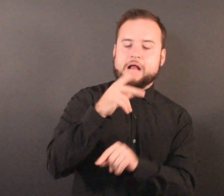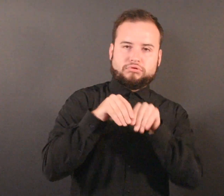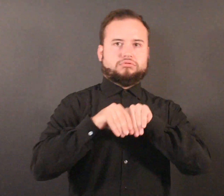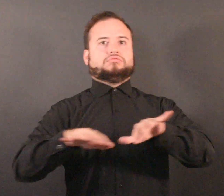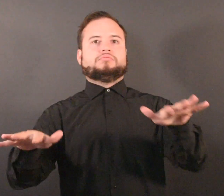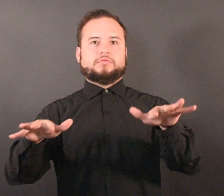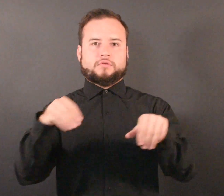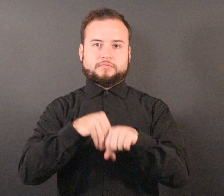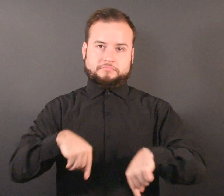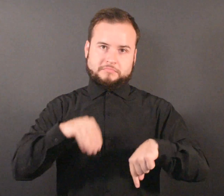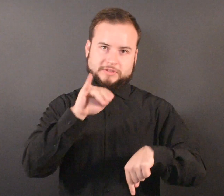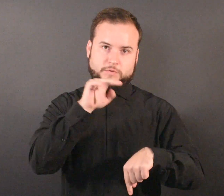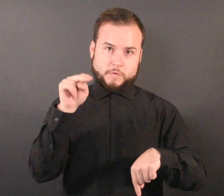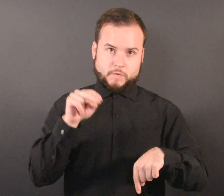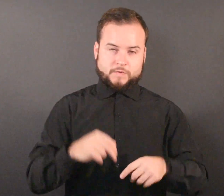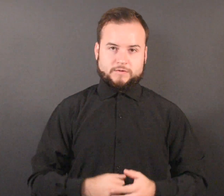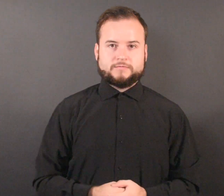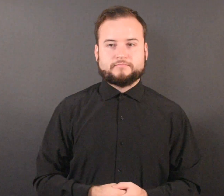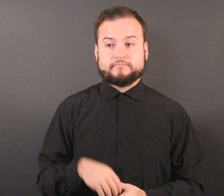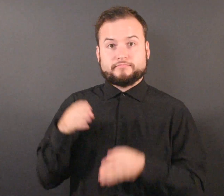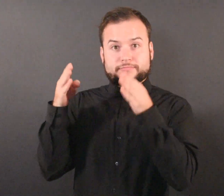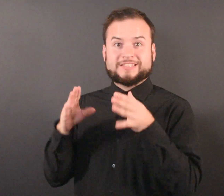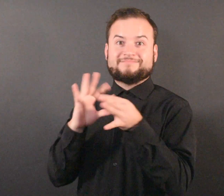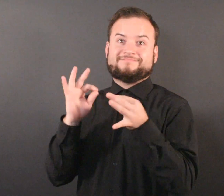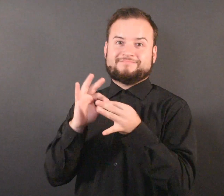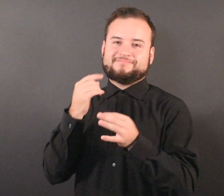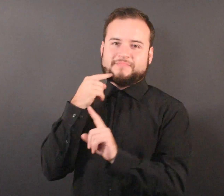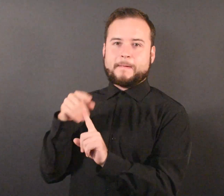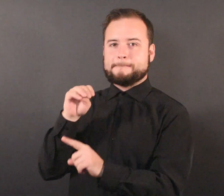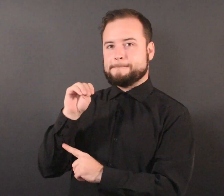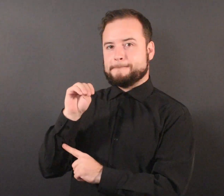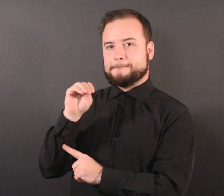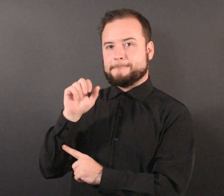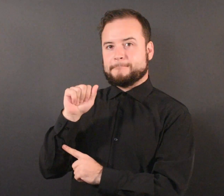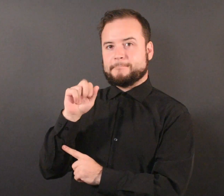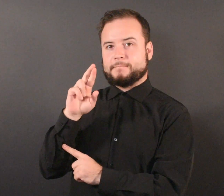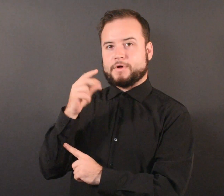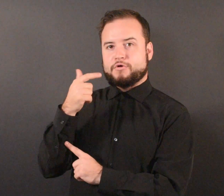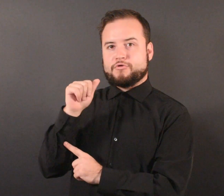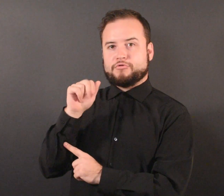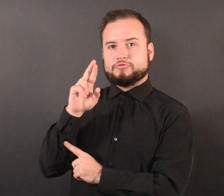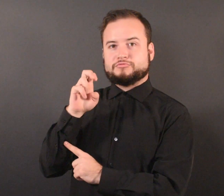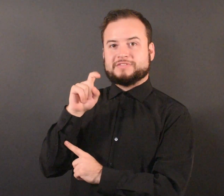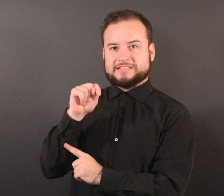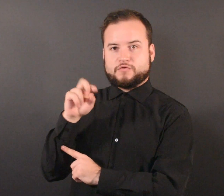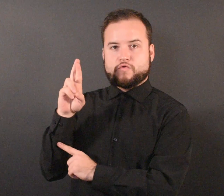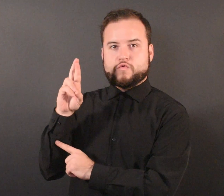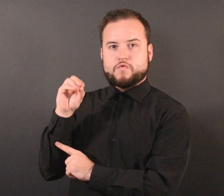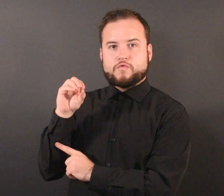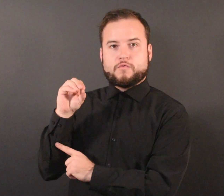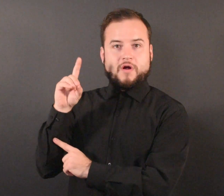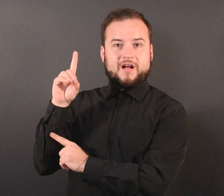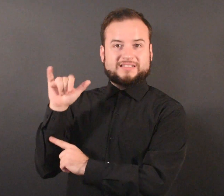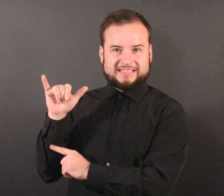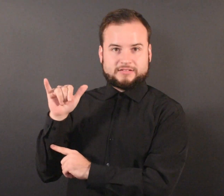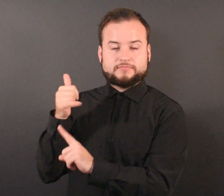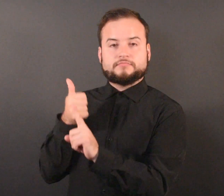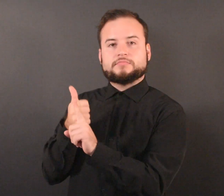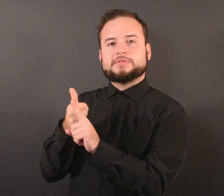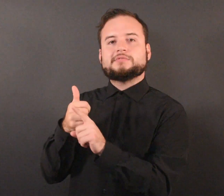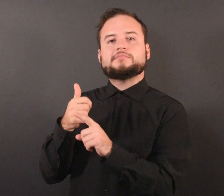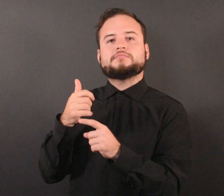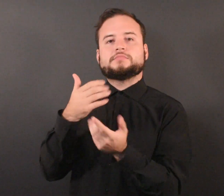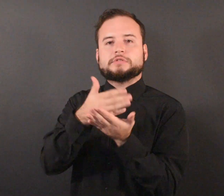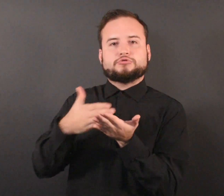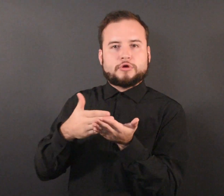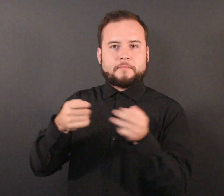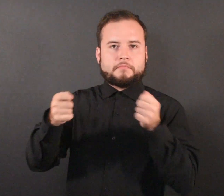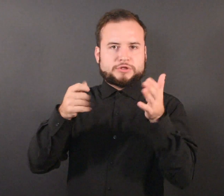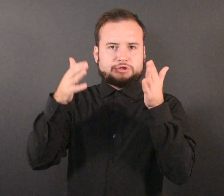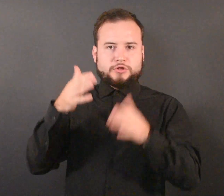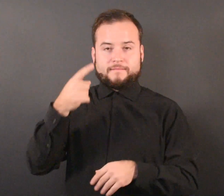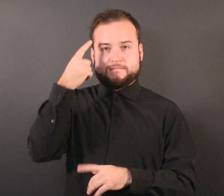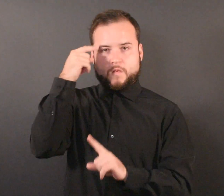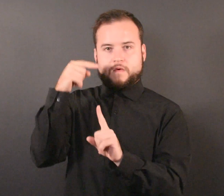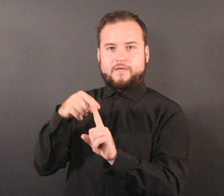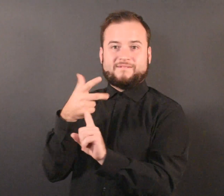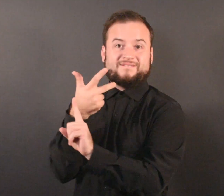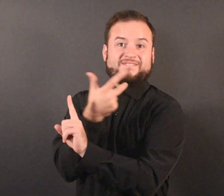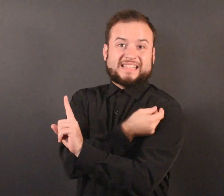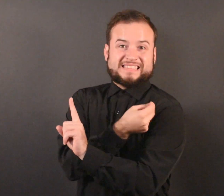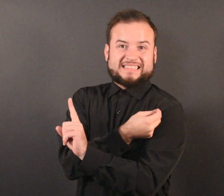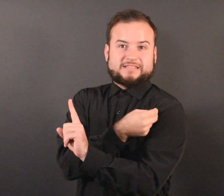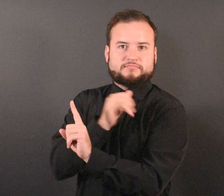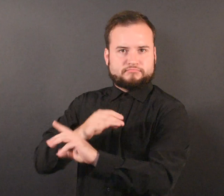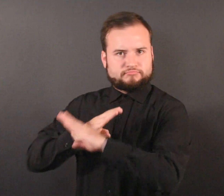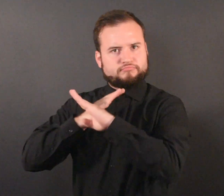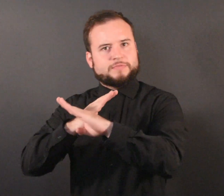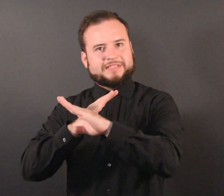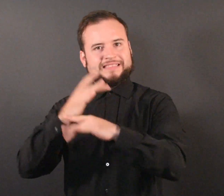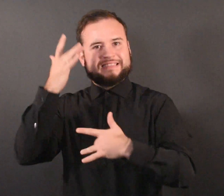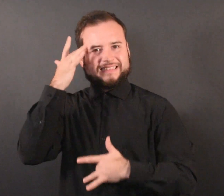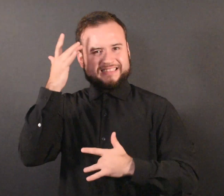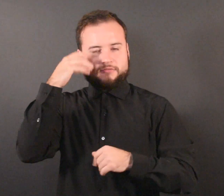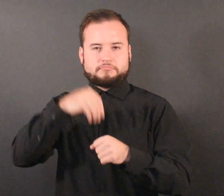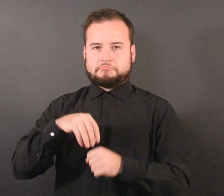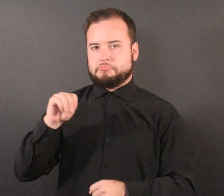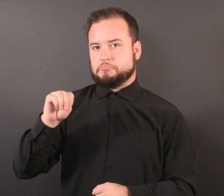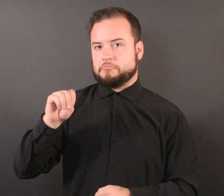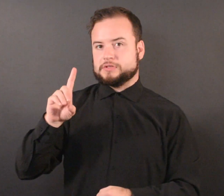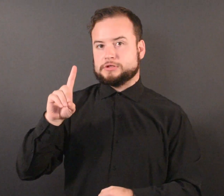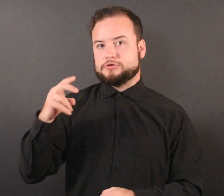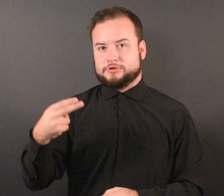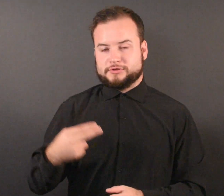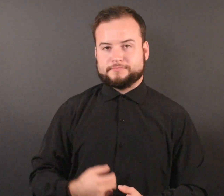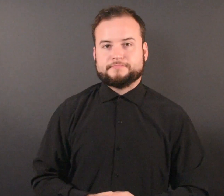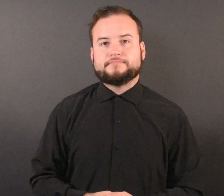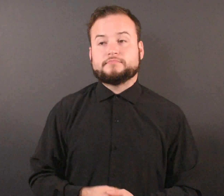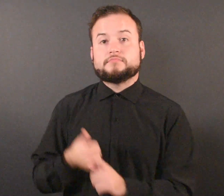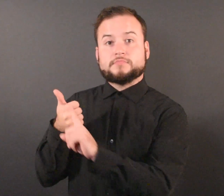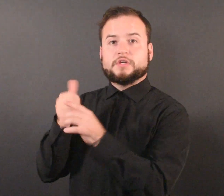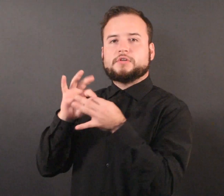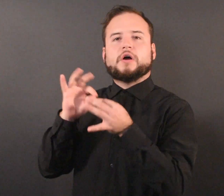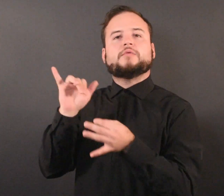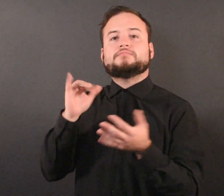said Margaret Roddy, section manager for vaccine preventable disease at MDH. “As